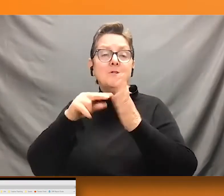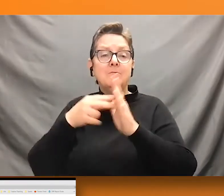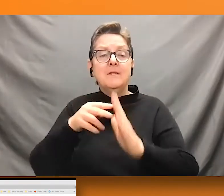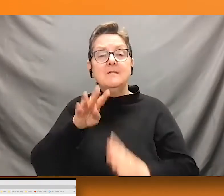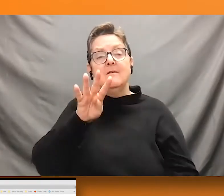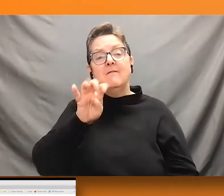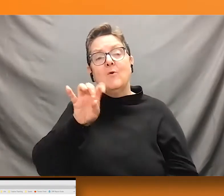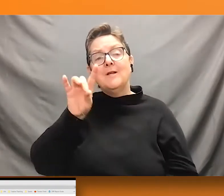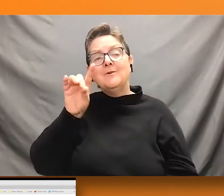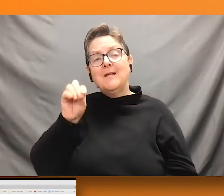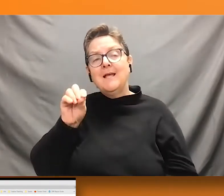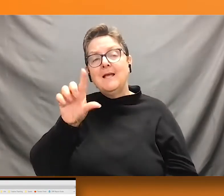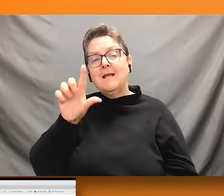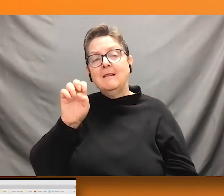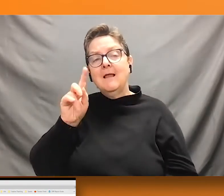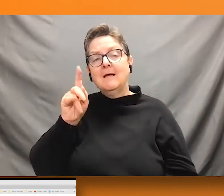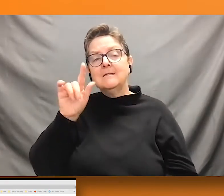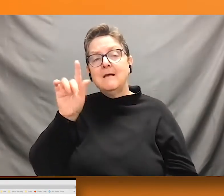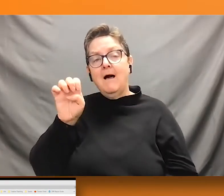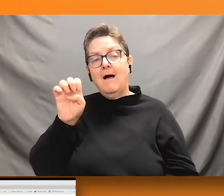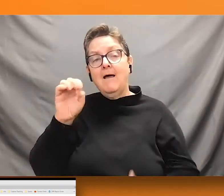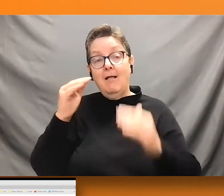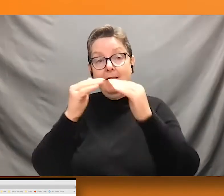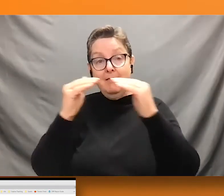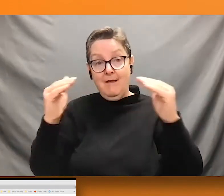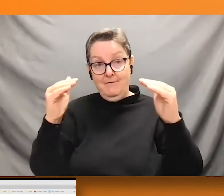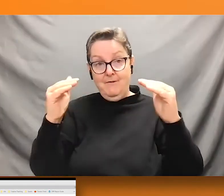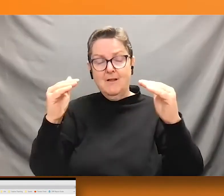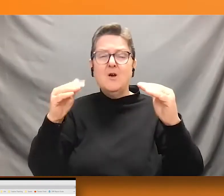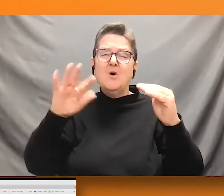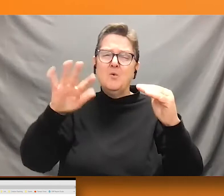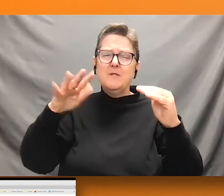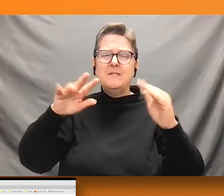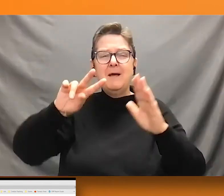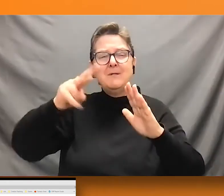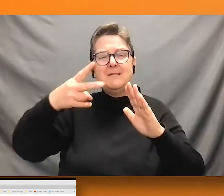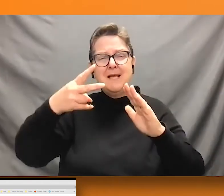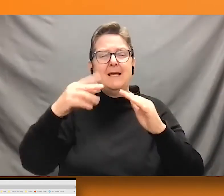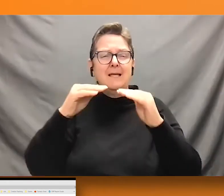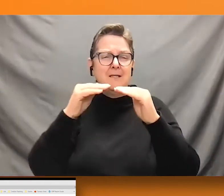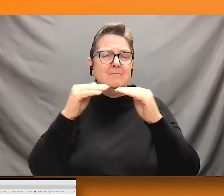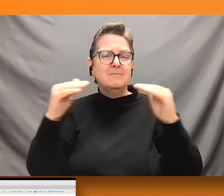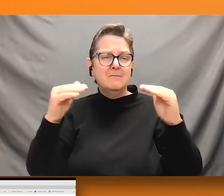you have a little button that says "480 L." That actually means 480 Lexile level,